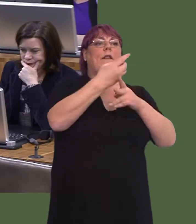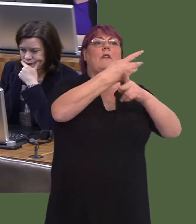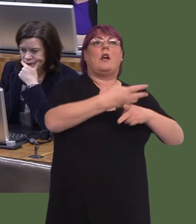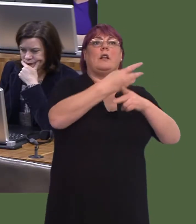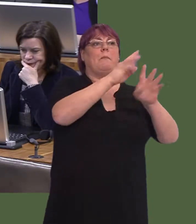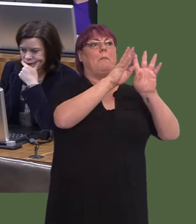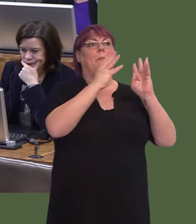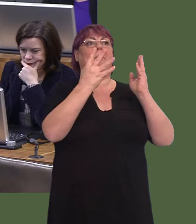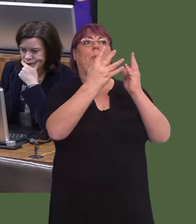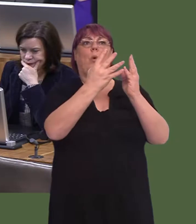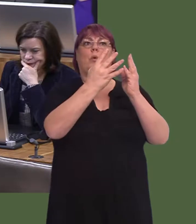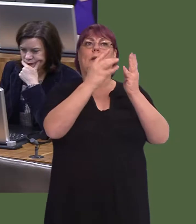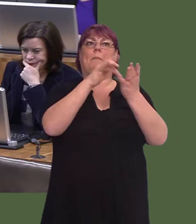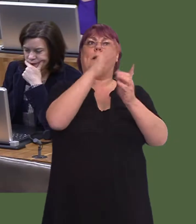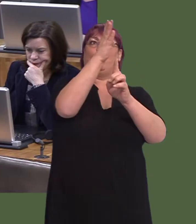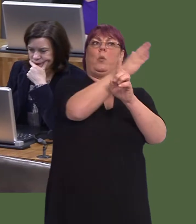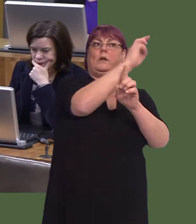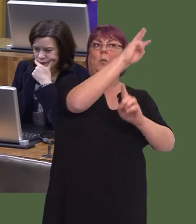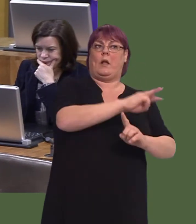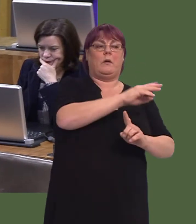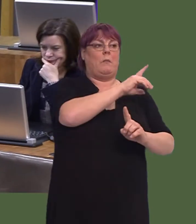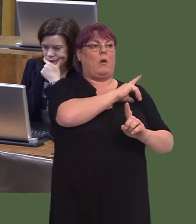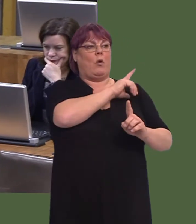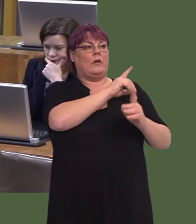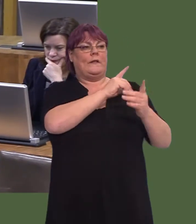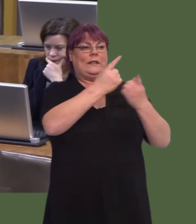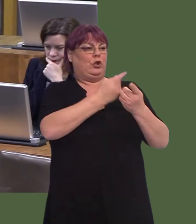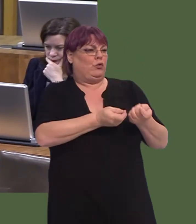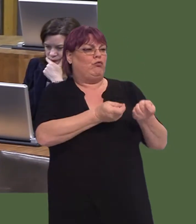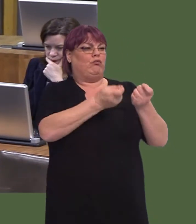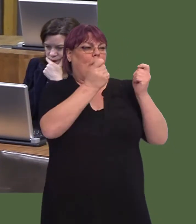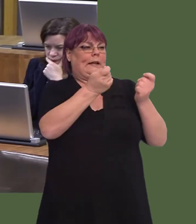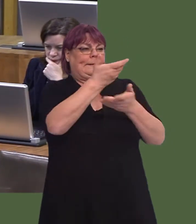taken to address concerns that have been raised about the current safeguarding arrangements.